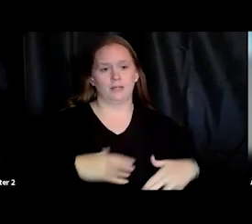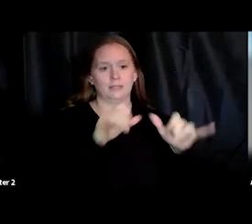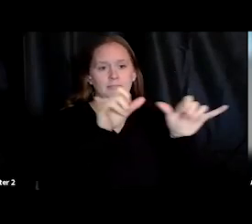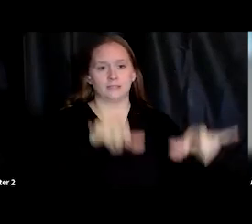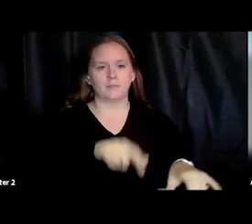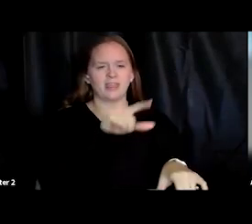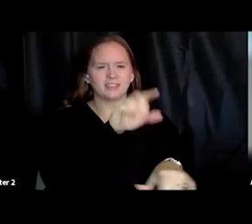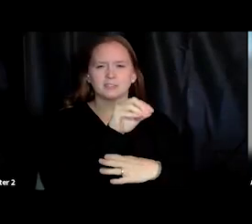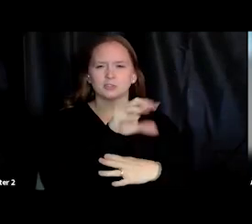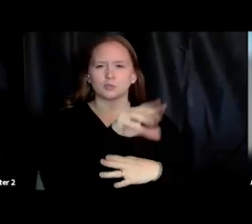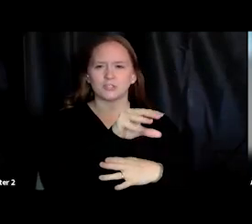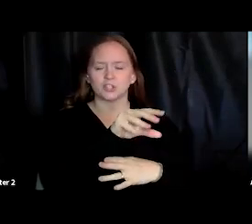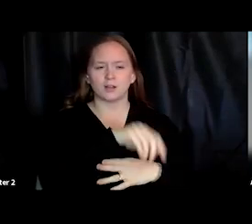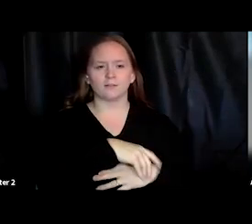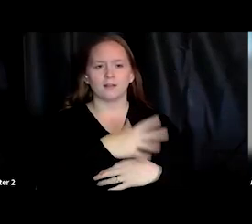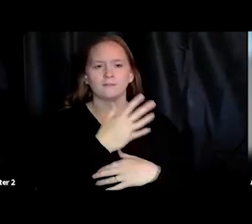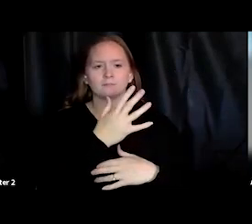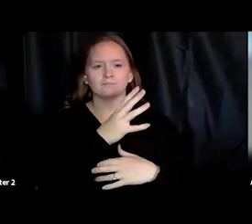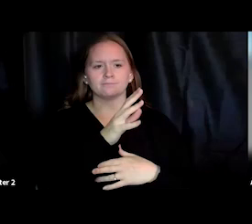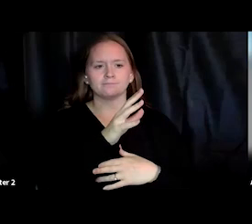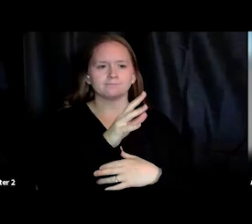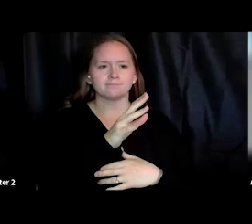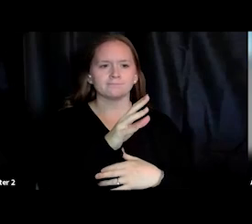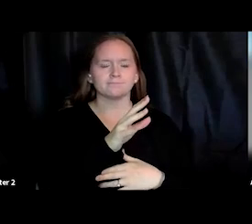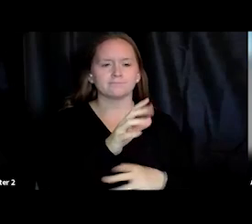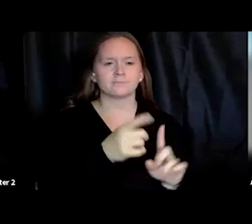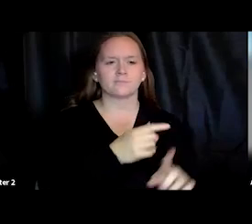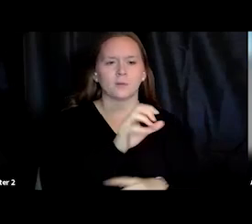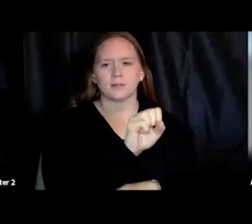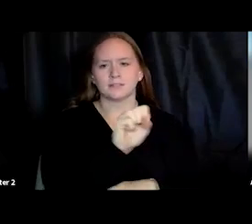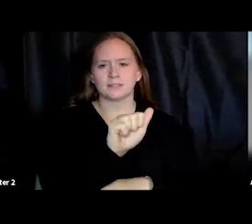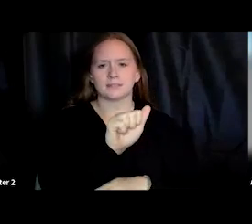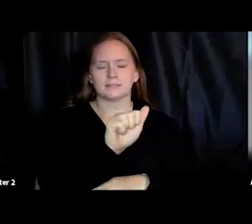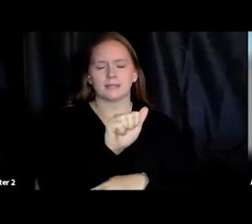and it shows you how the listings are organized on their website.